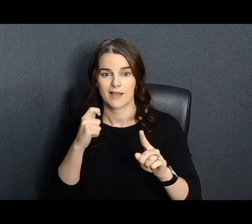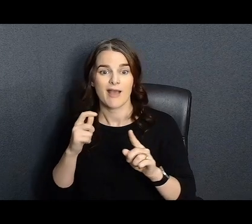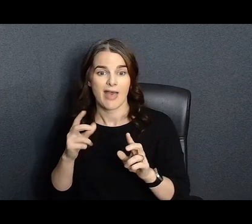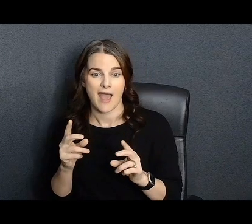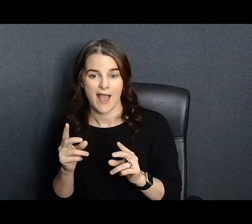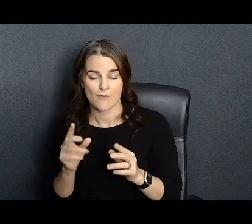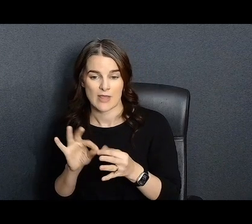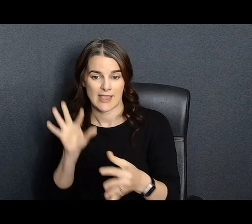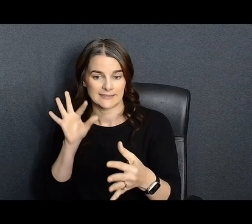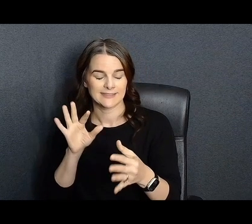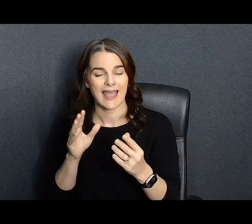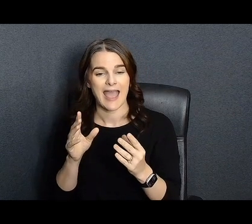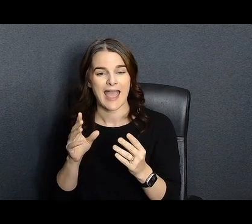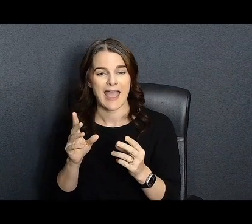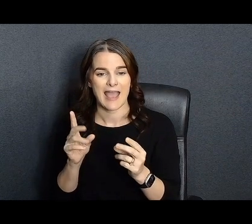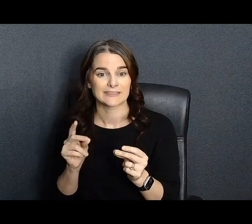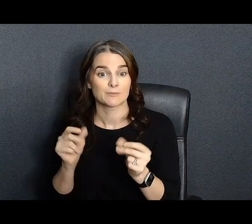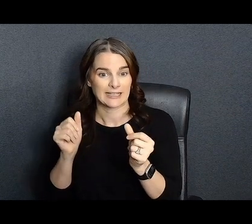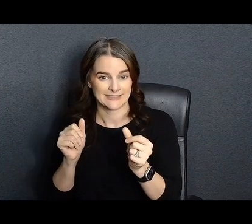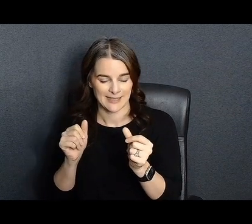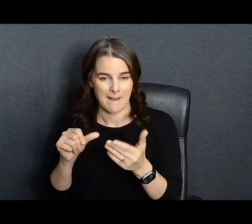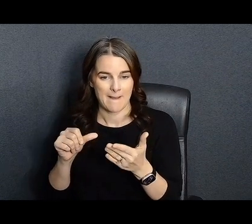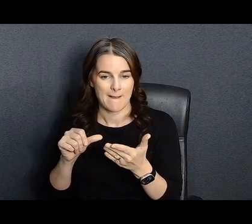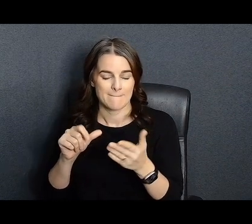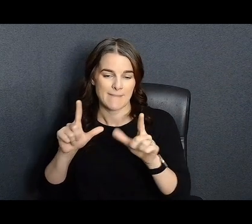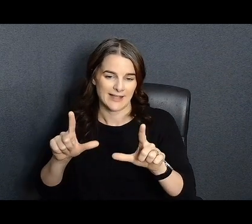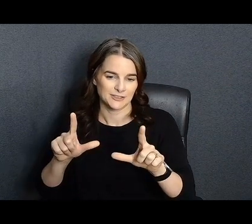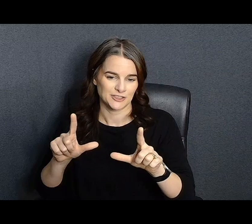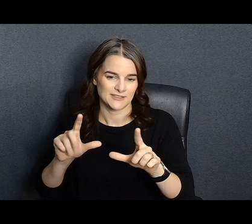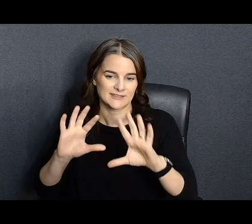set which looks significantly different than Core First.